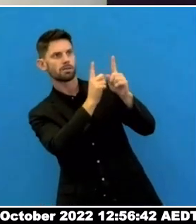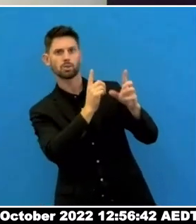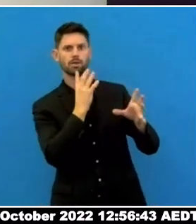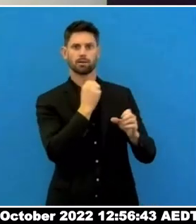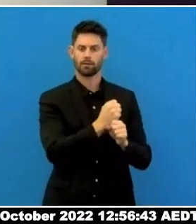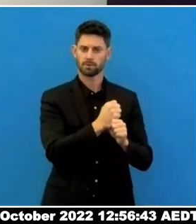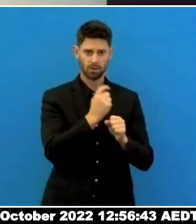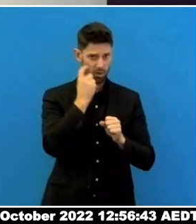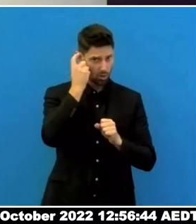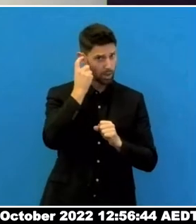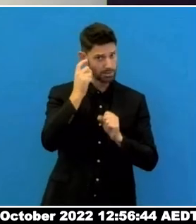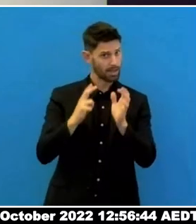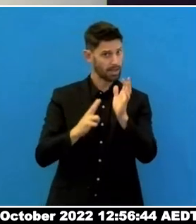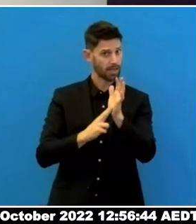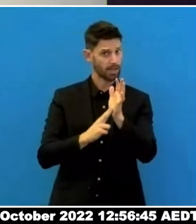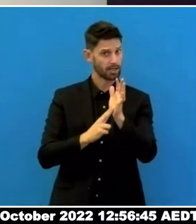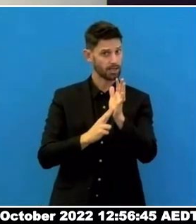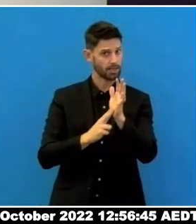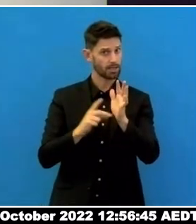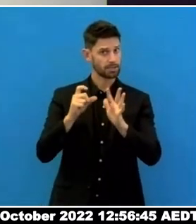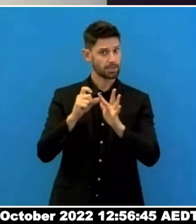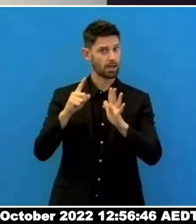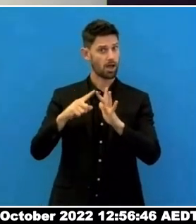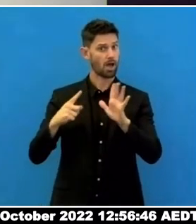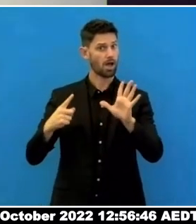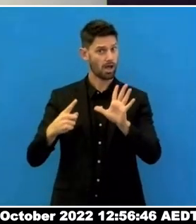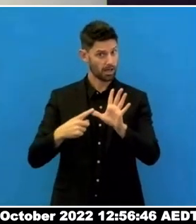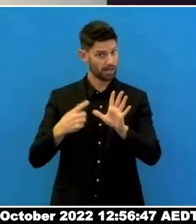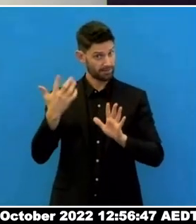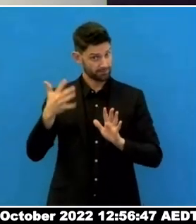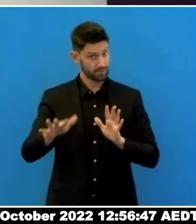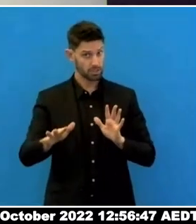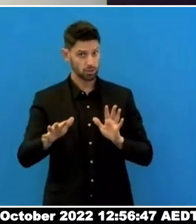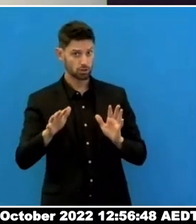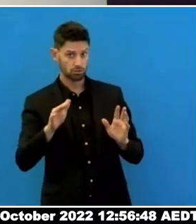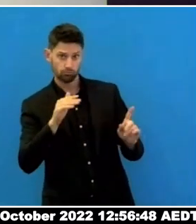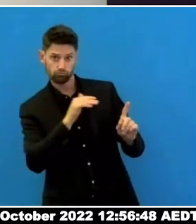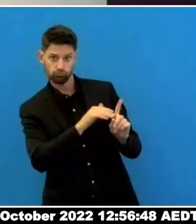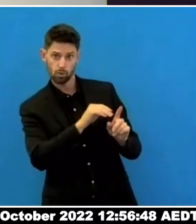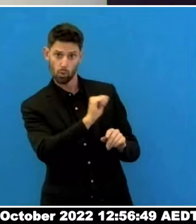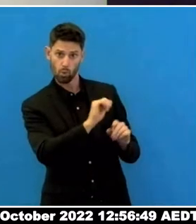Has the NDIS or NDIA, have you been approached or been engaged with them